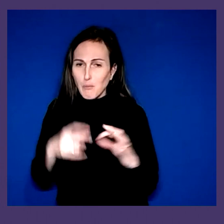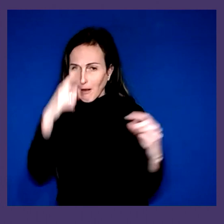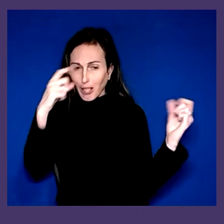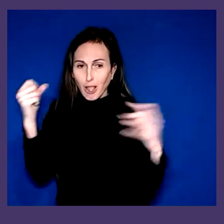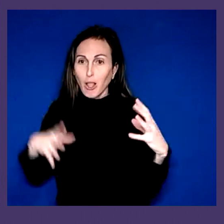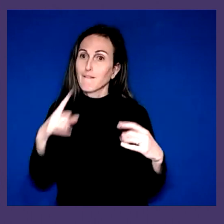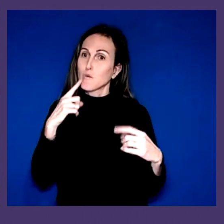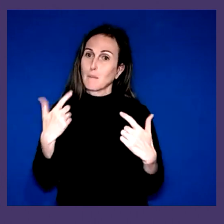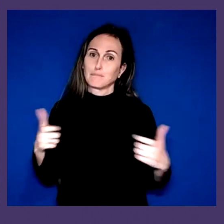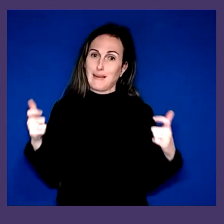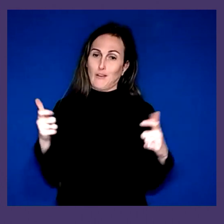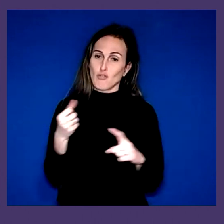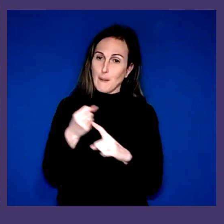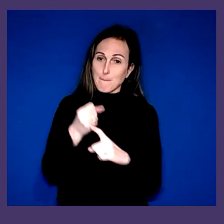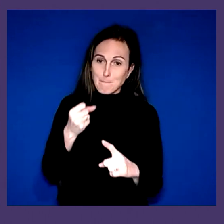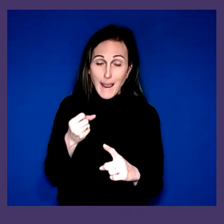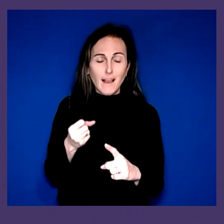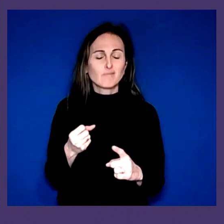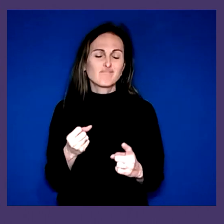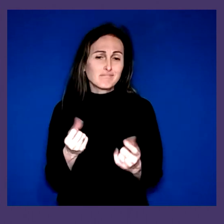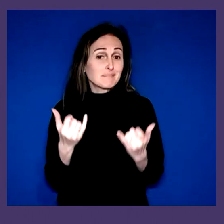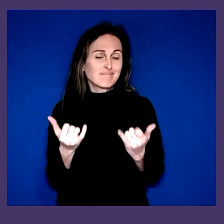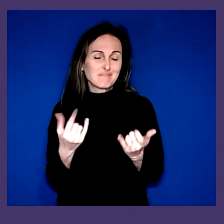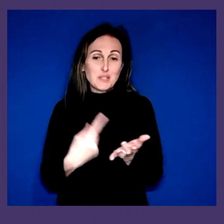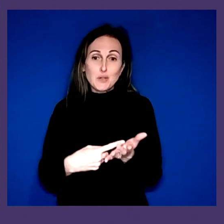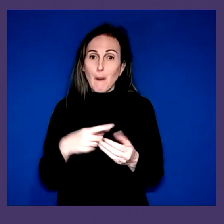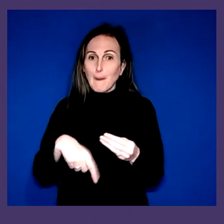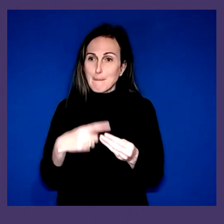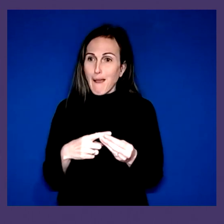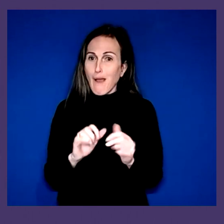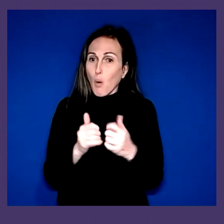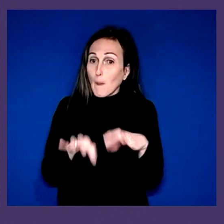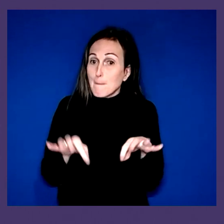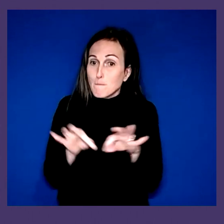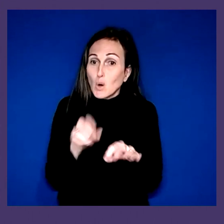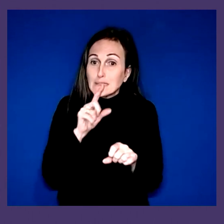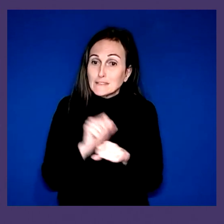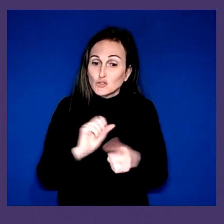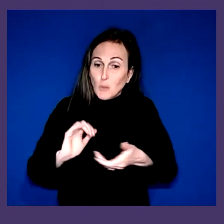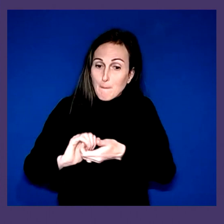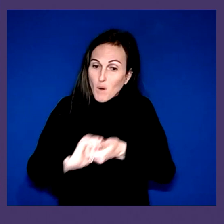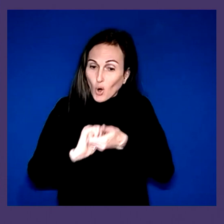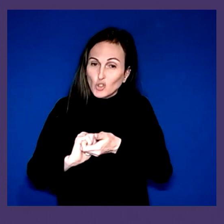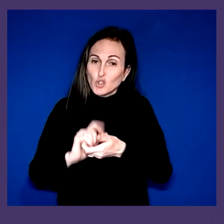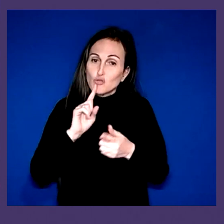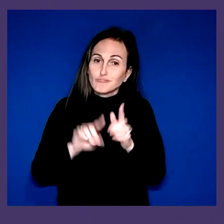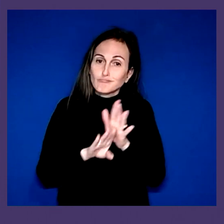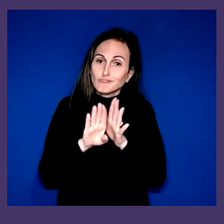create better solutions for people with disabilities, and we'll learn about what's coming next. I'm excited to learn